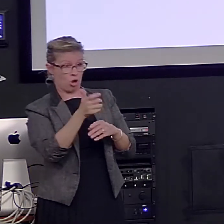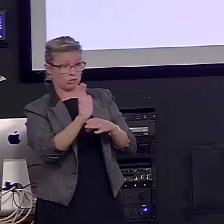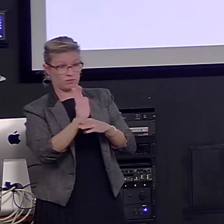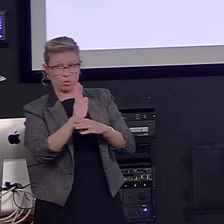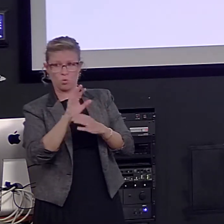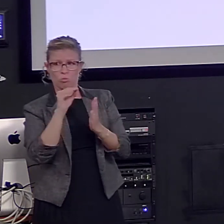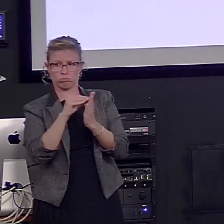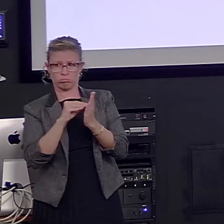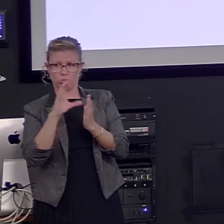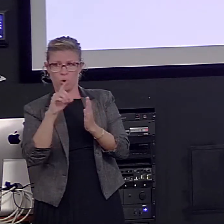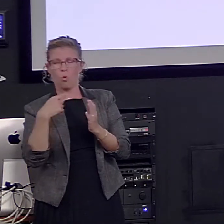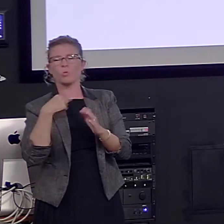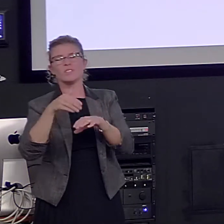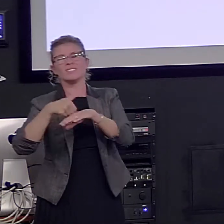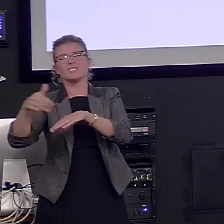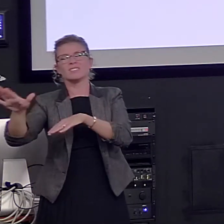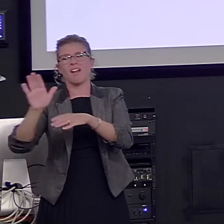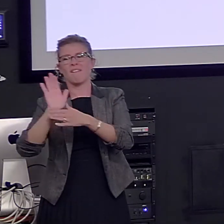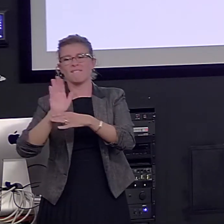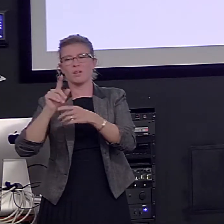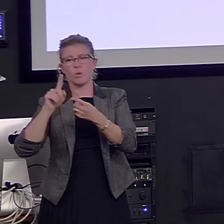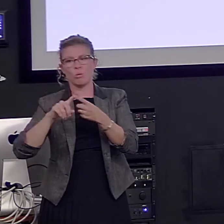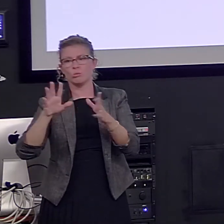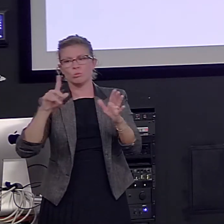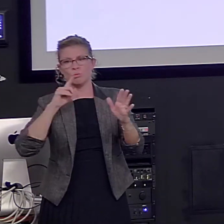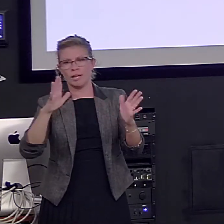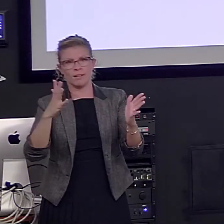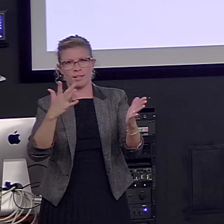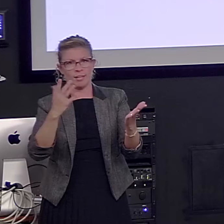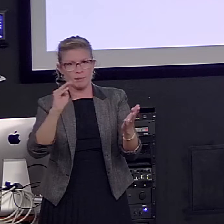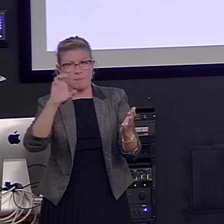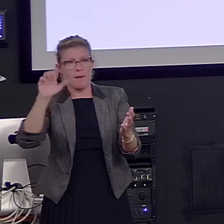we sent the videos to the Mecca of attachment coding